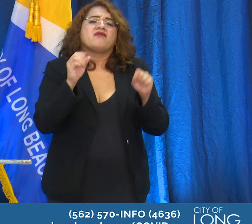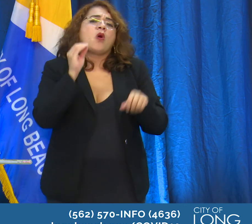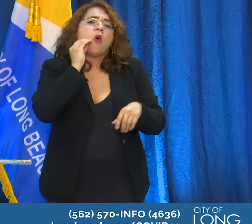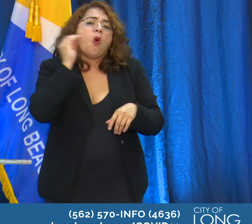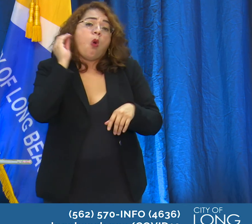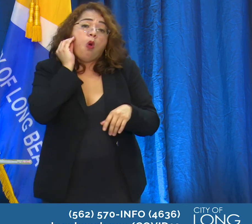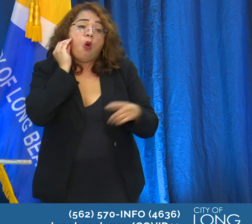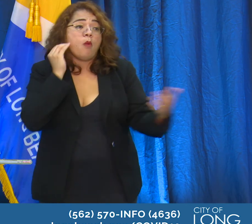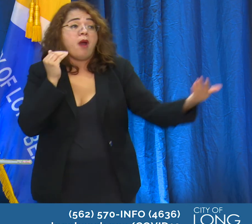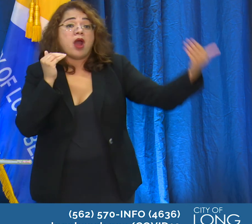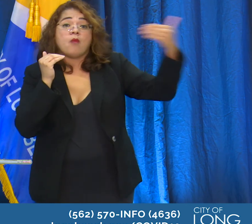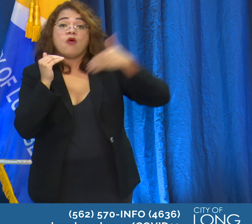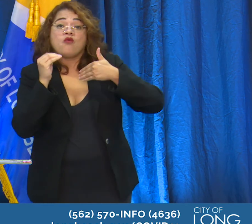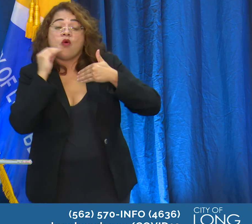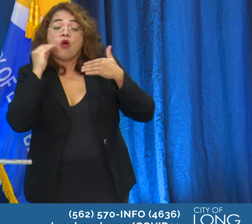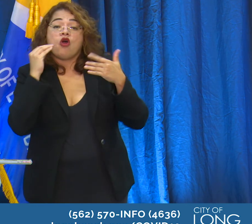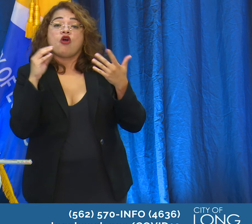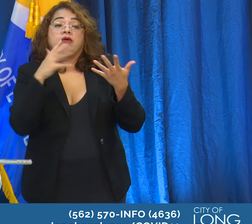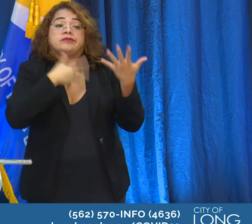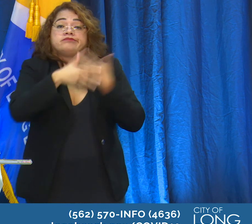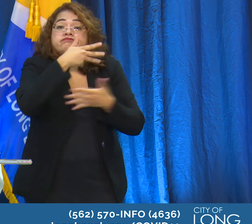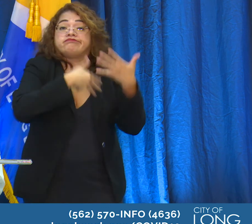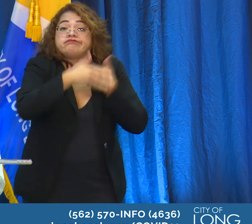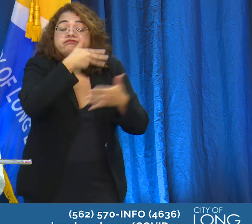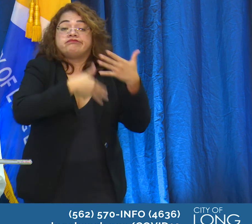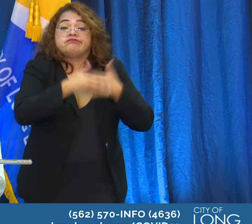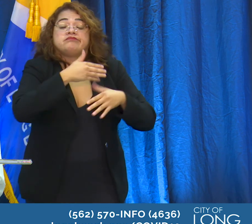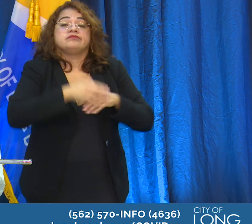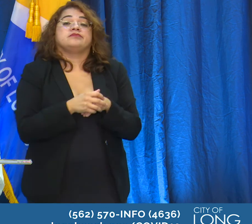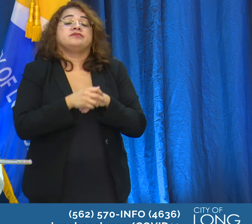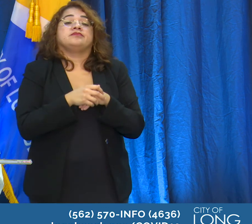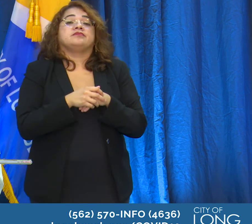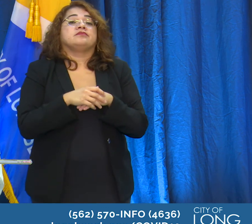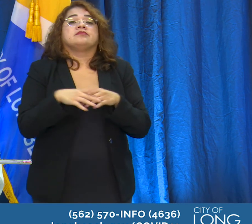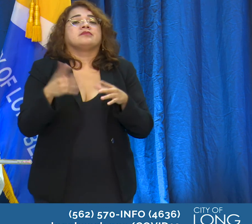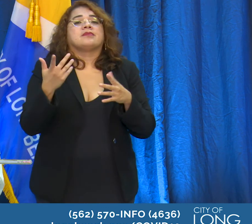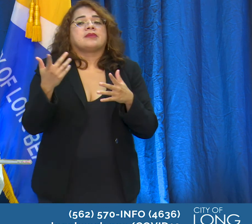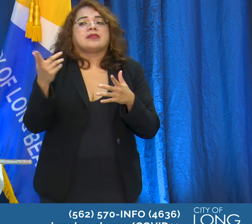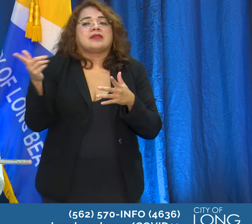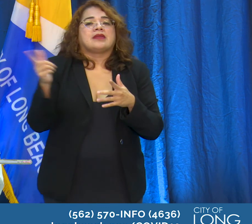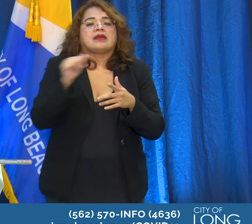We are finding that people are not super excited to let us know who they have been around,